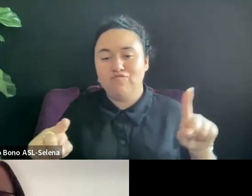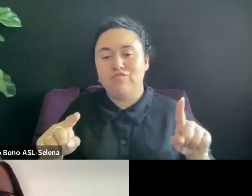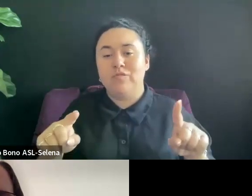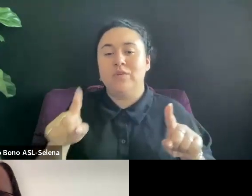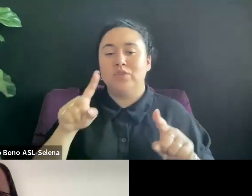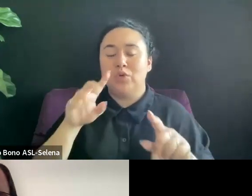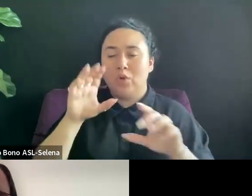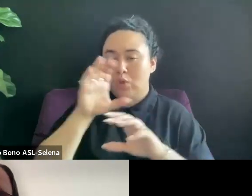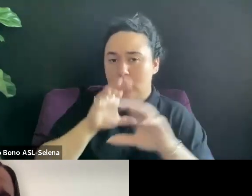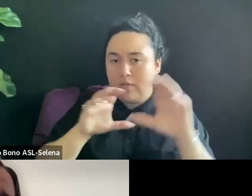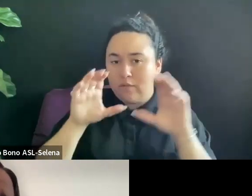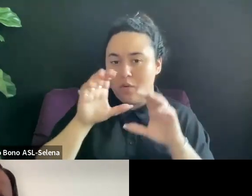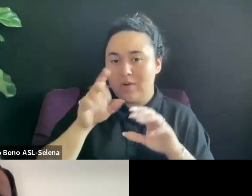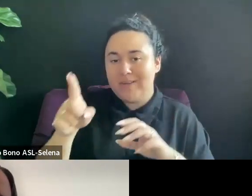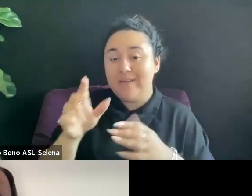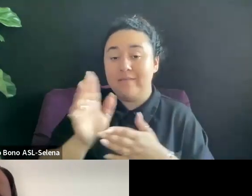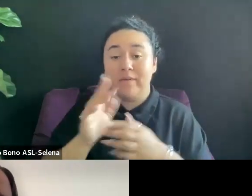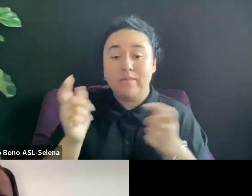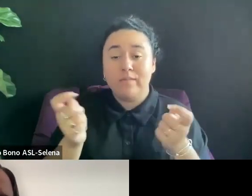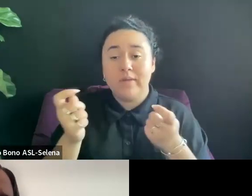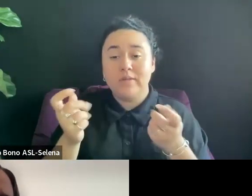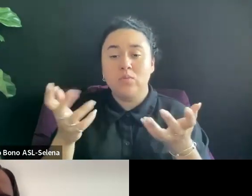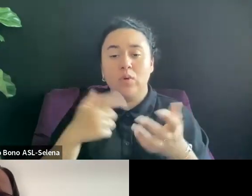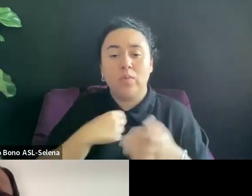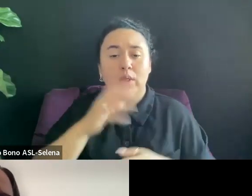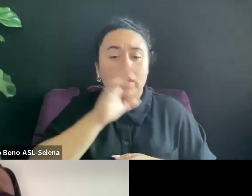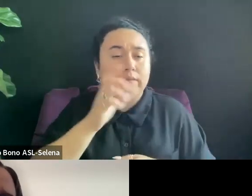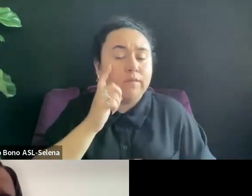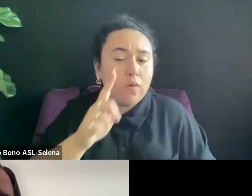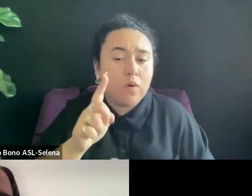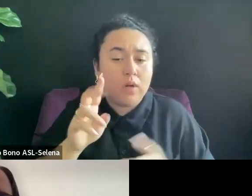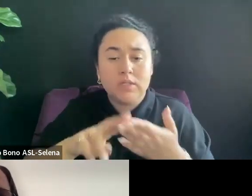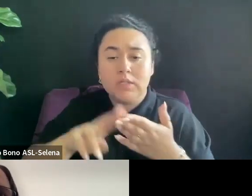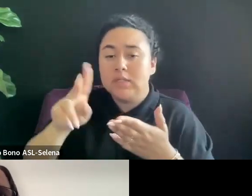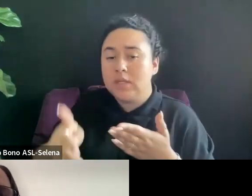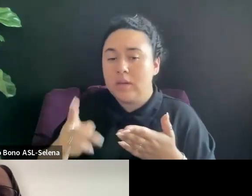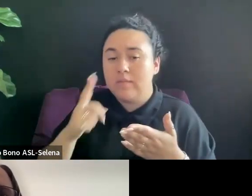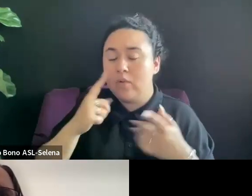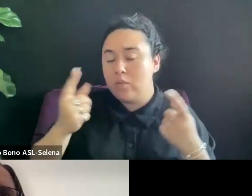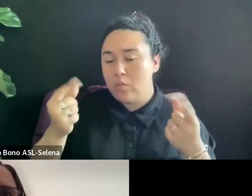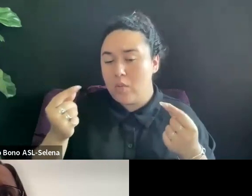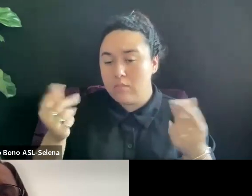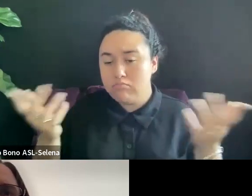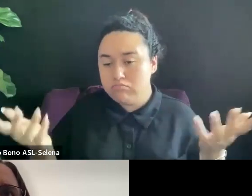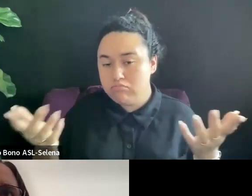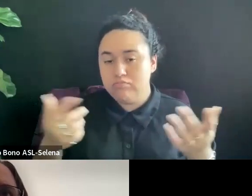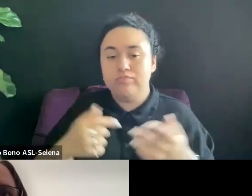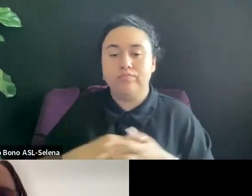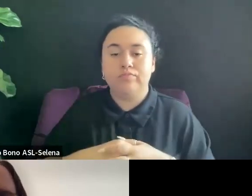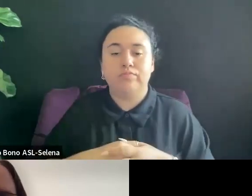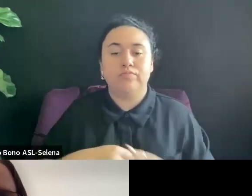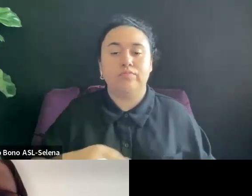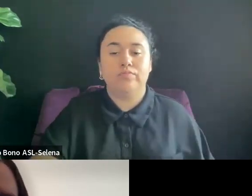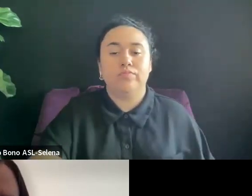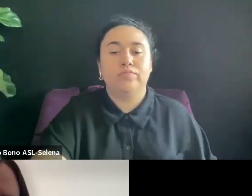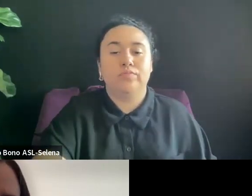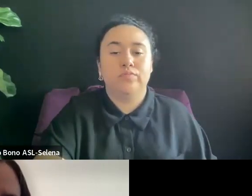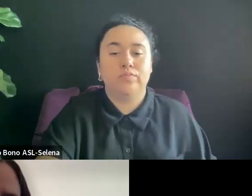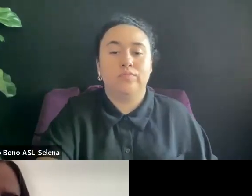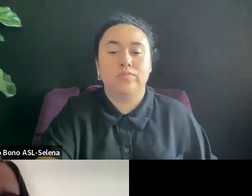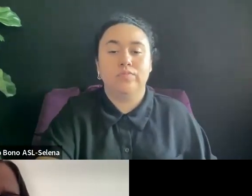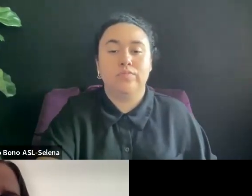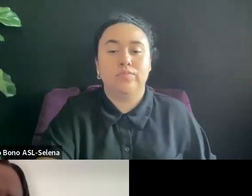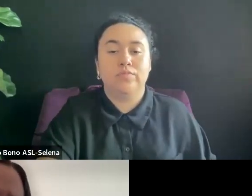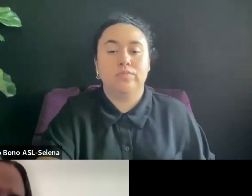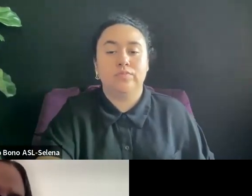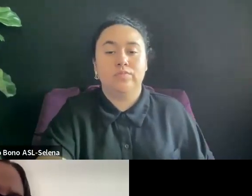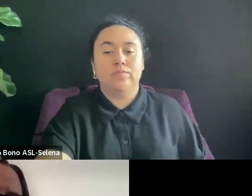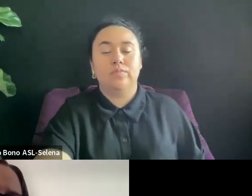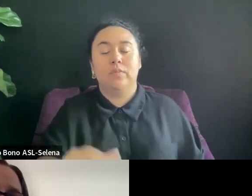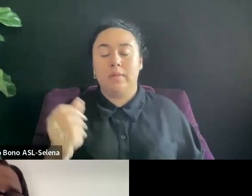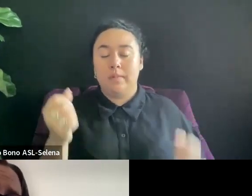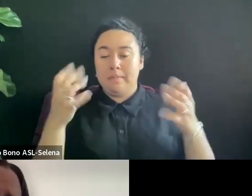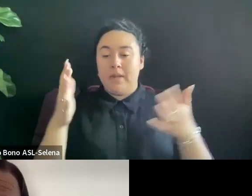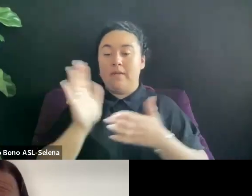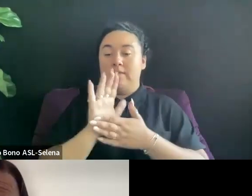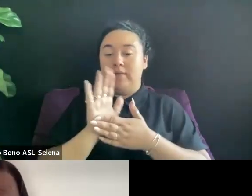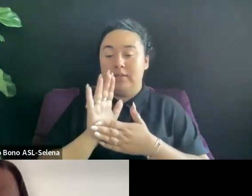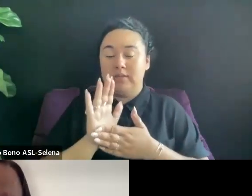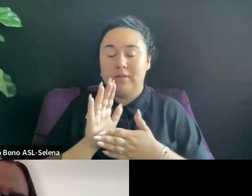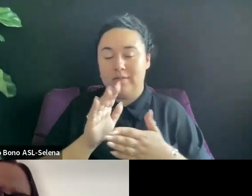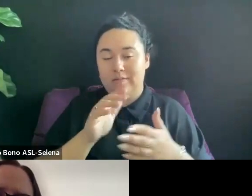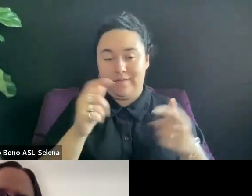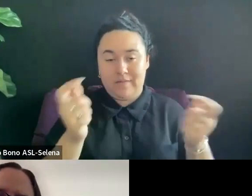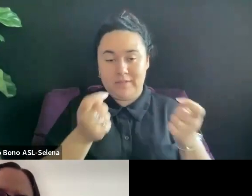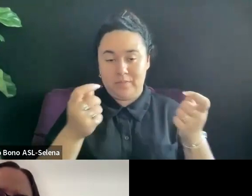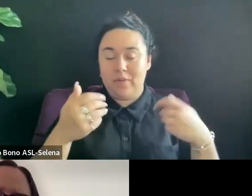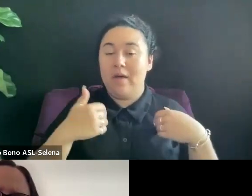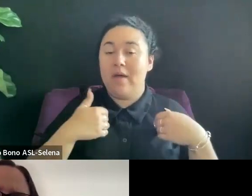THERE IS A LOT OF FESTIVALS THAT OPERATE PROFESSIONAL DEVELOPMENT EVENTS OR PITCH FORUMS. THERE